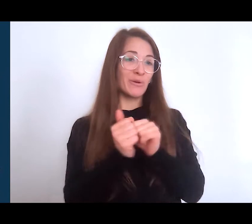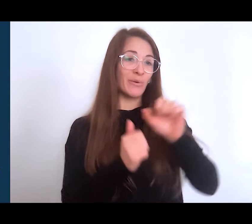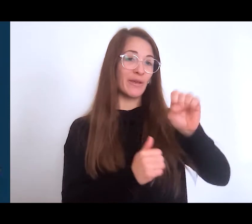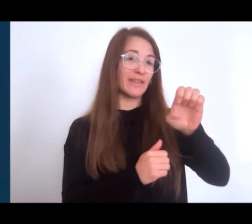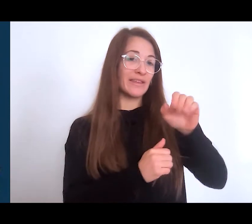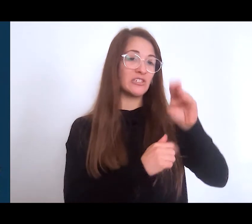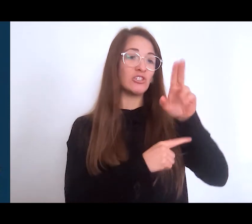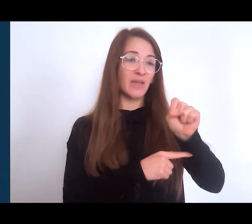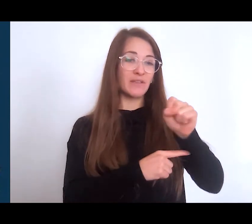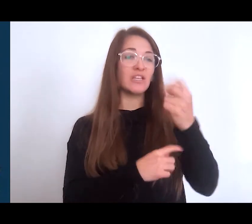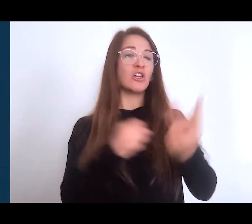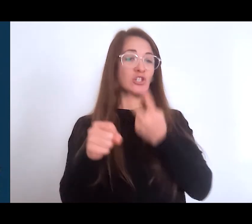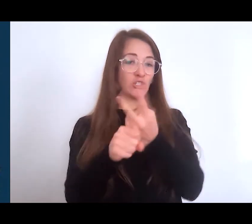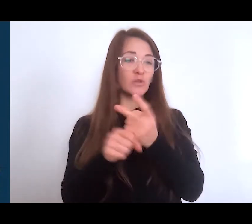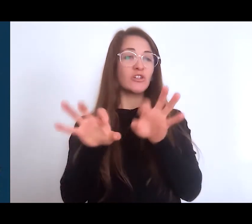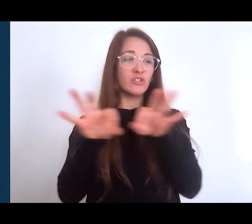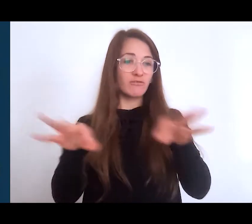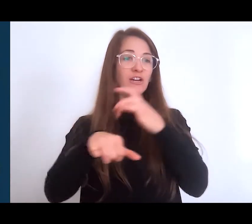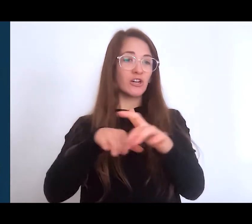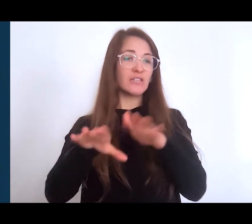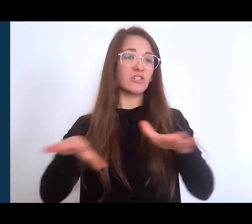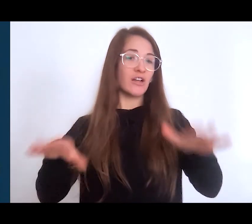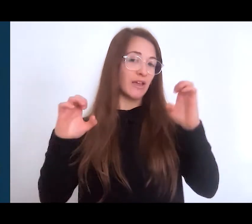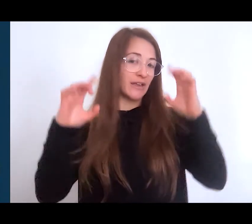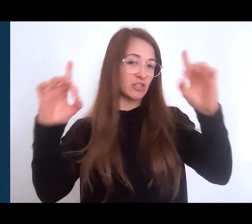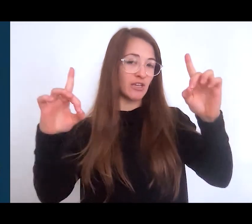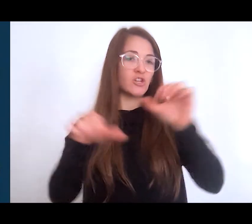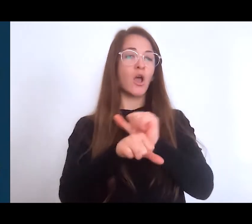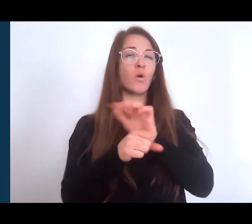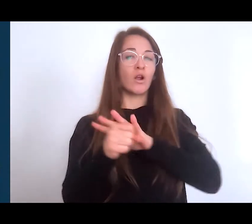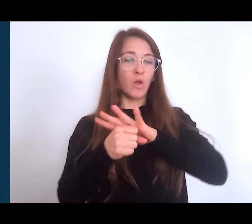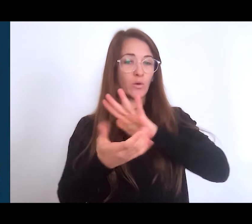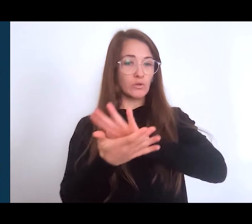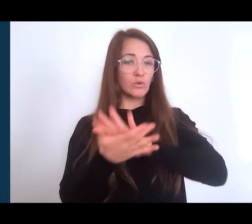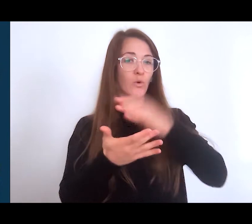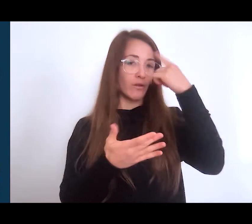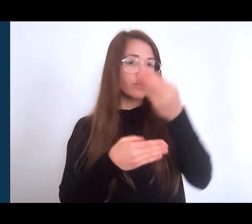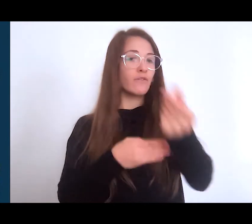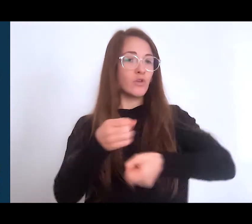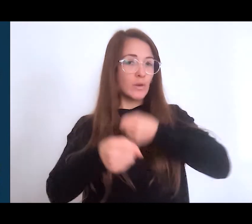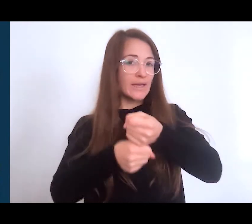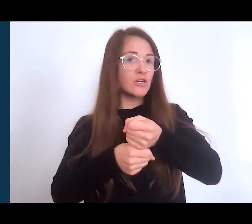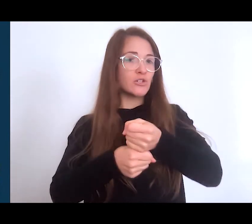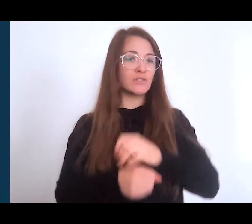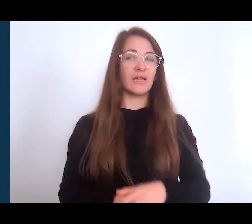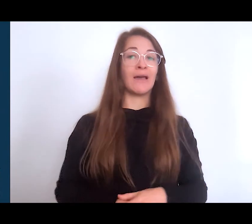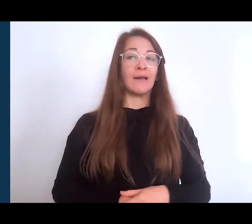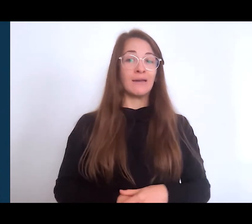I DID. I STARTED IN EDUCATION AND GOT MY TWO YEAR DEGREE IN EARLY CHILDHOOD EDUCATION AND WORKED